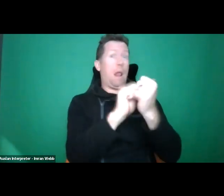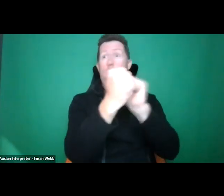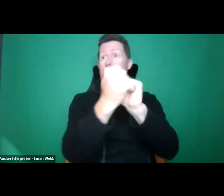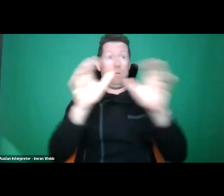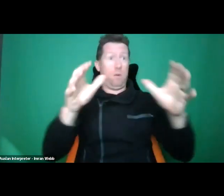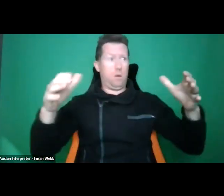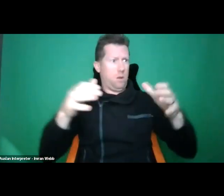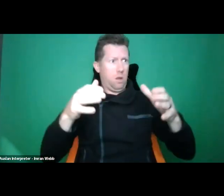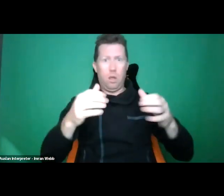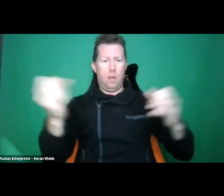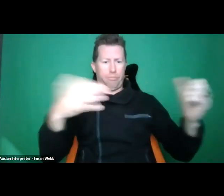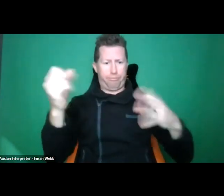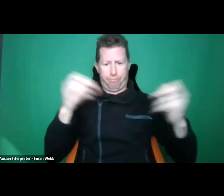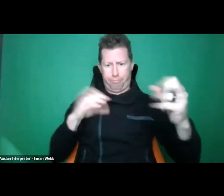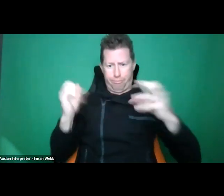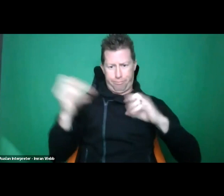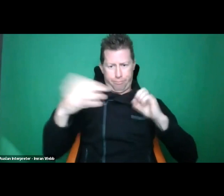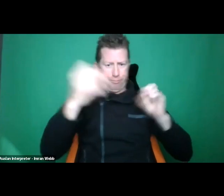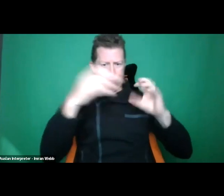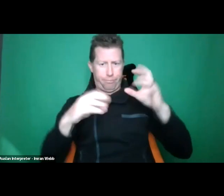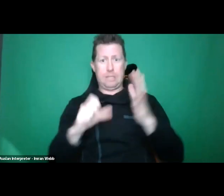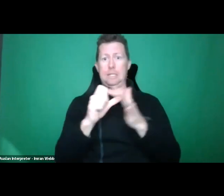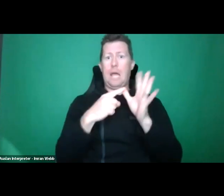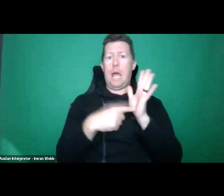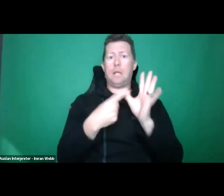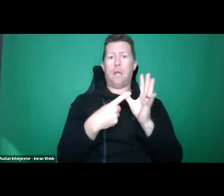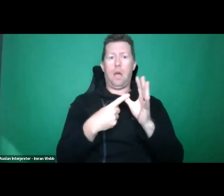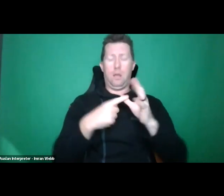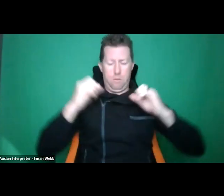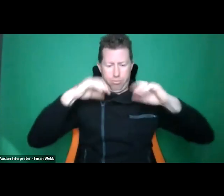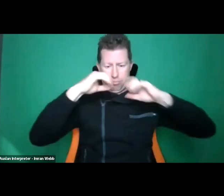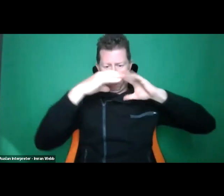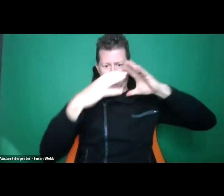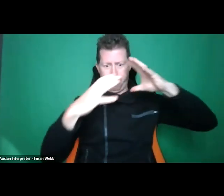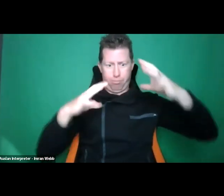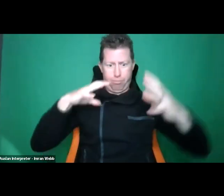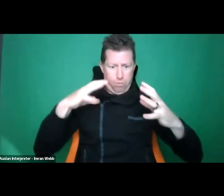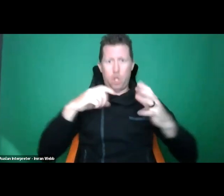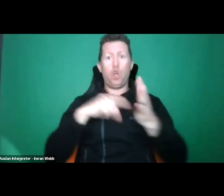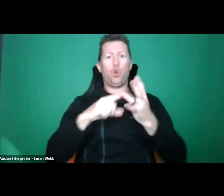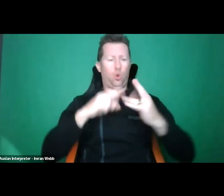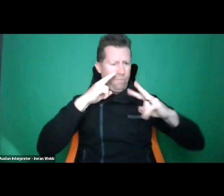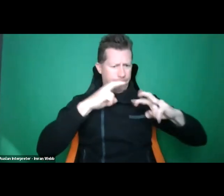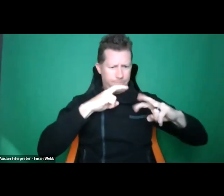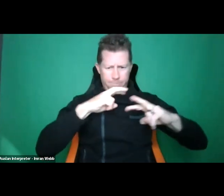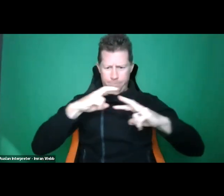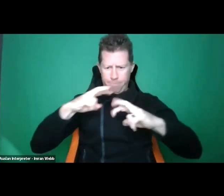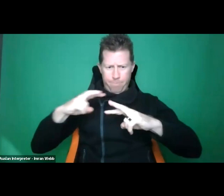to enable it to look into specific areas of inquiry. And these specific